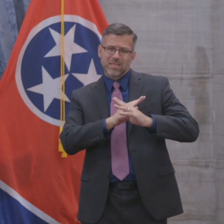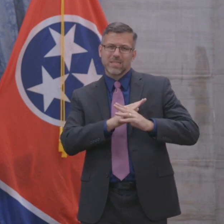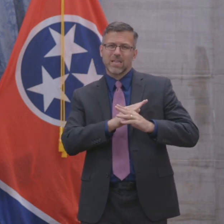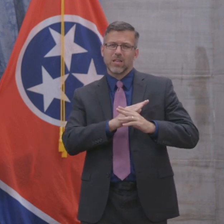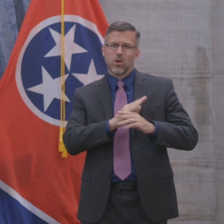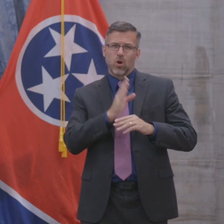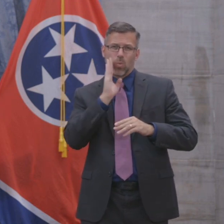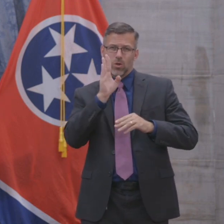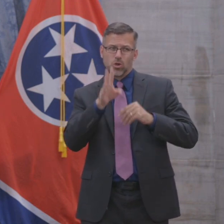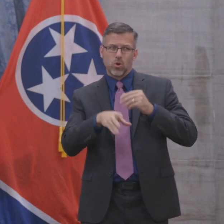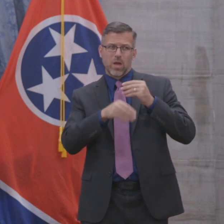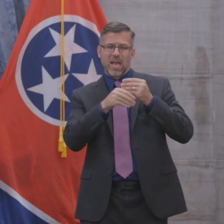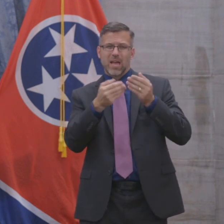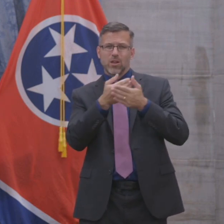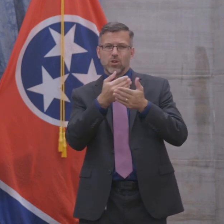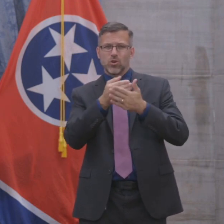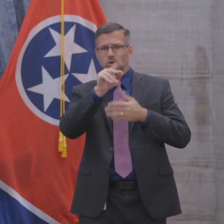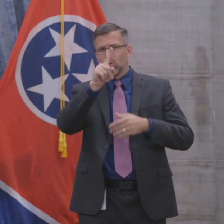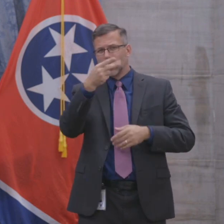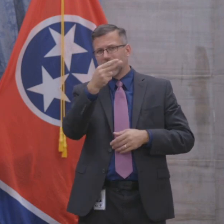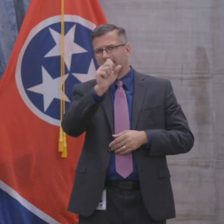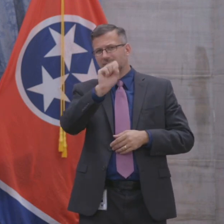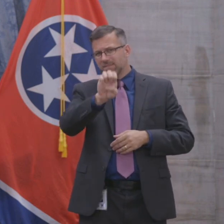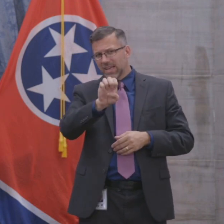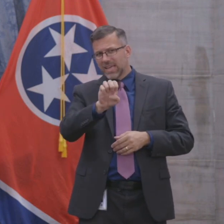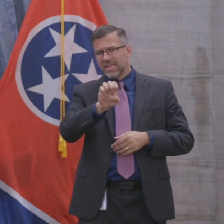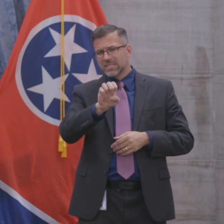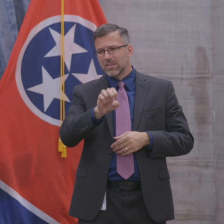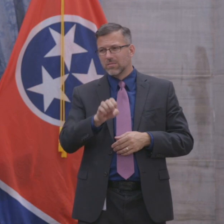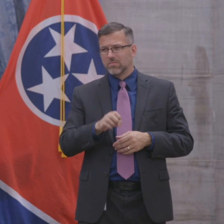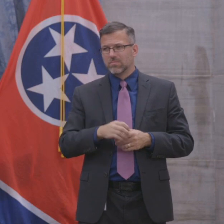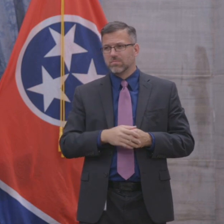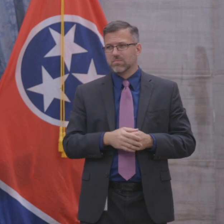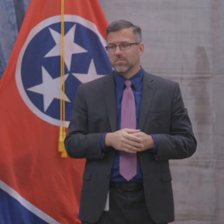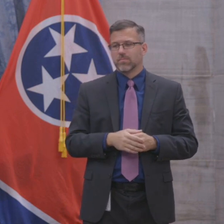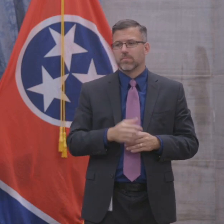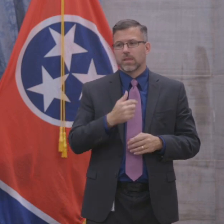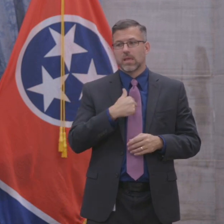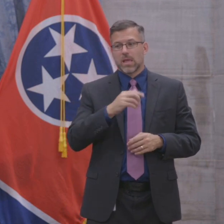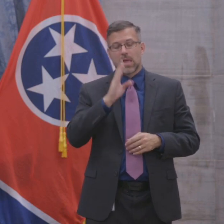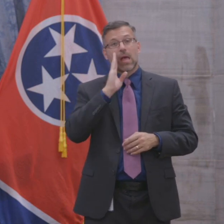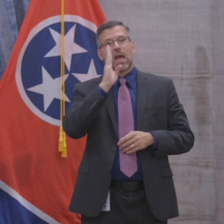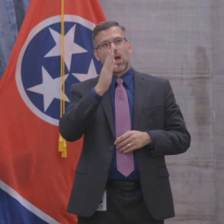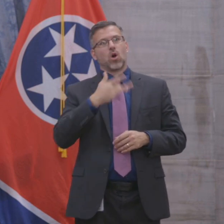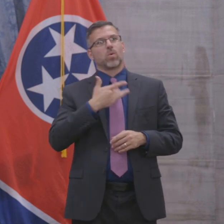other long-term care issues. Thanks.